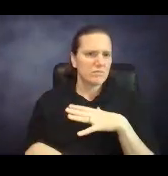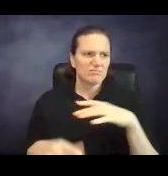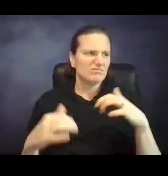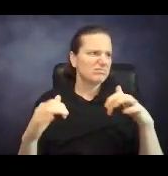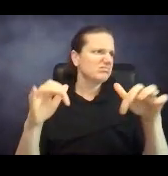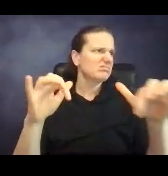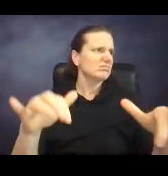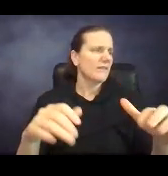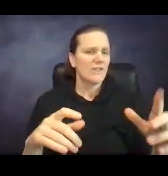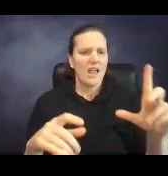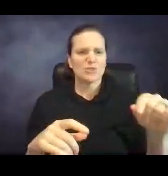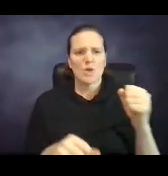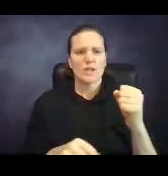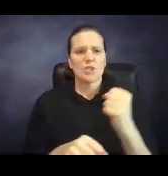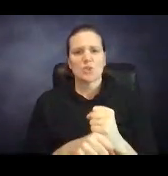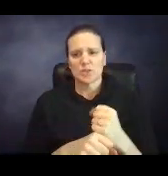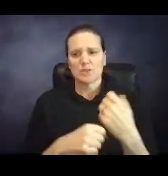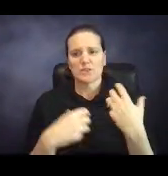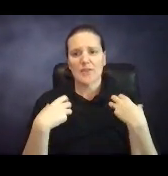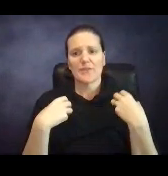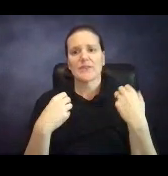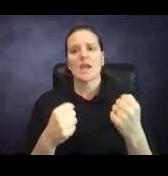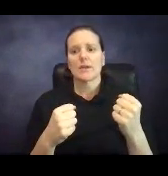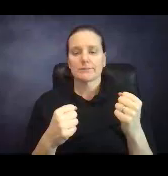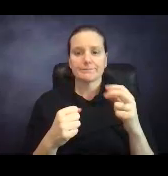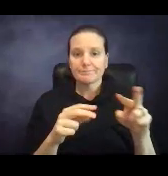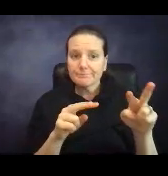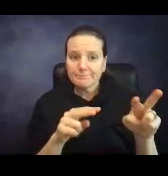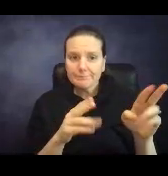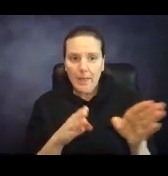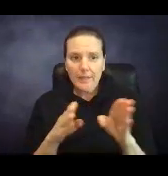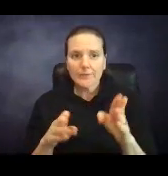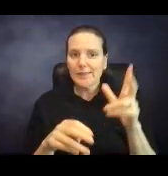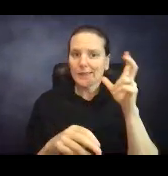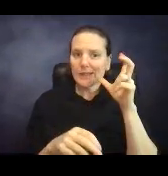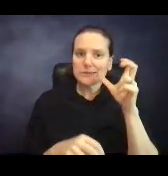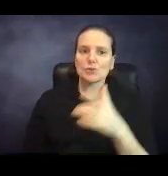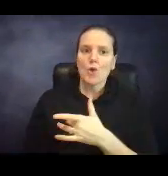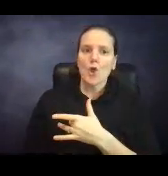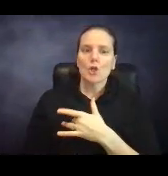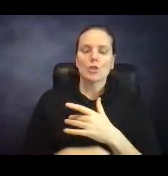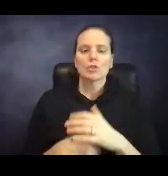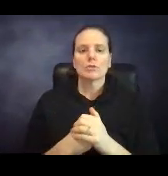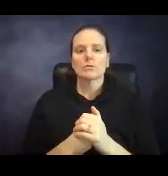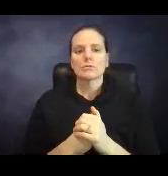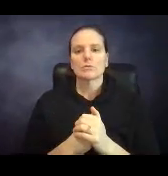and observed patterns, listen to hearts and through her breadth of experience has gained lots